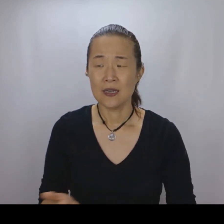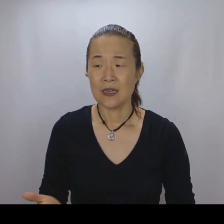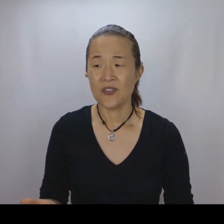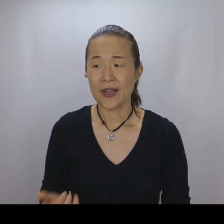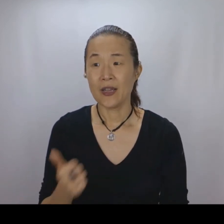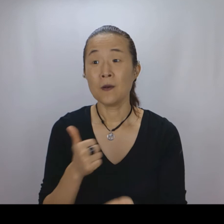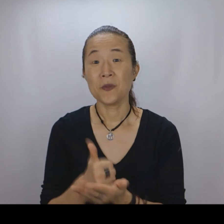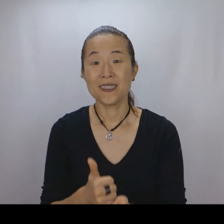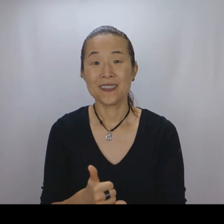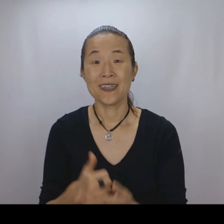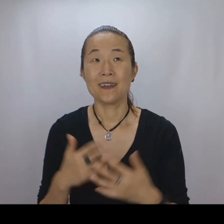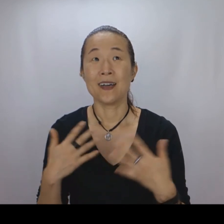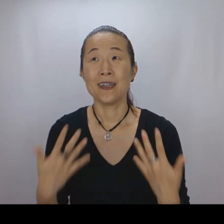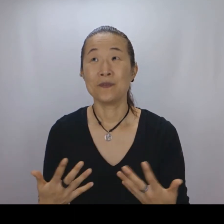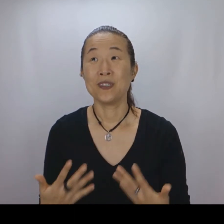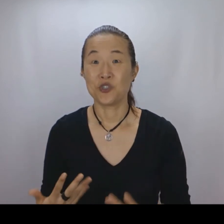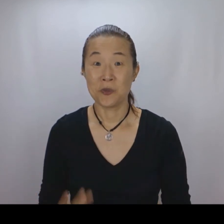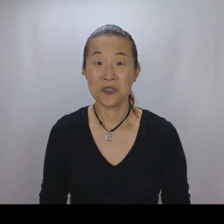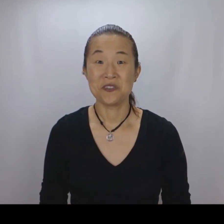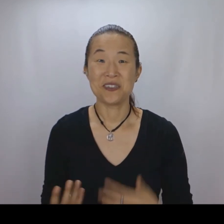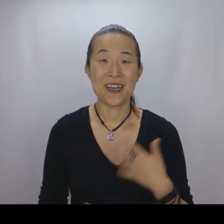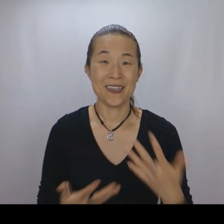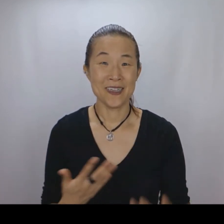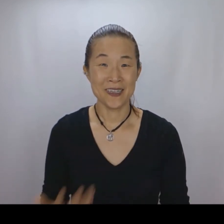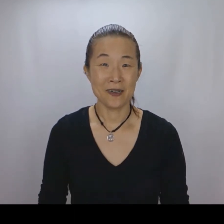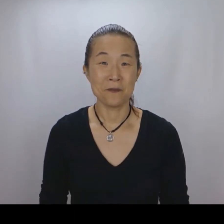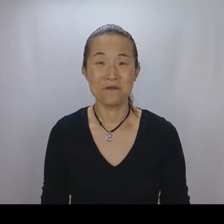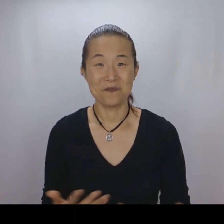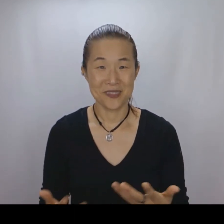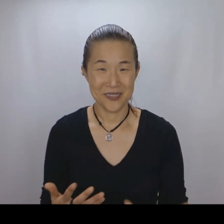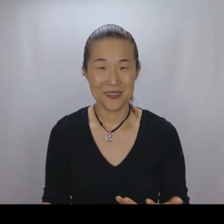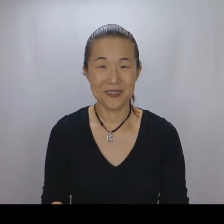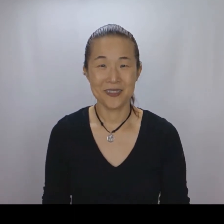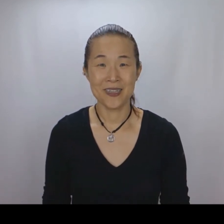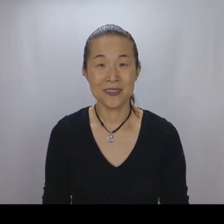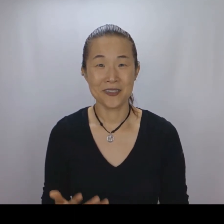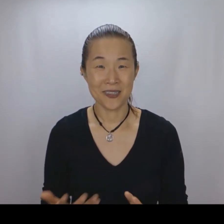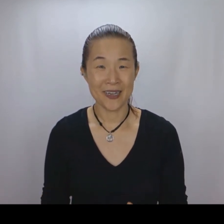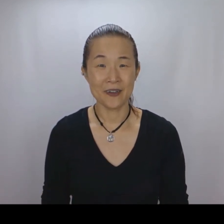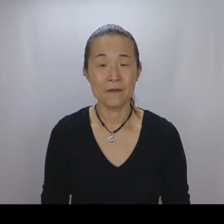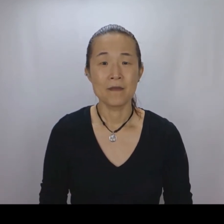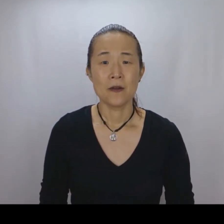So like, "Help!" it's like, "I am in trouble! I need help! Things are dire!"